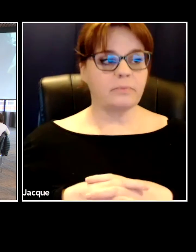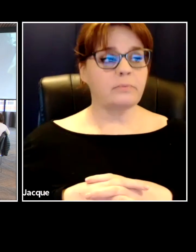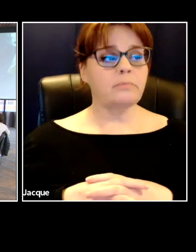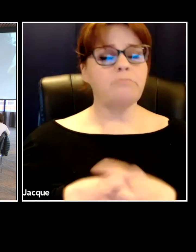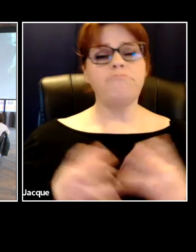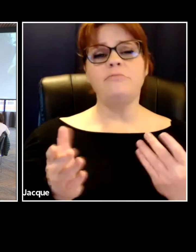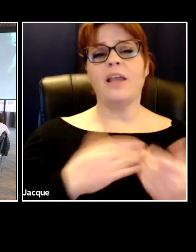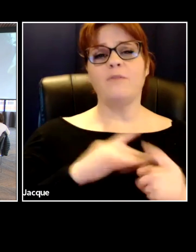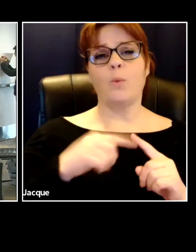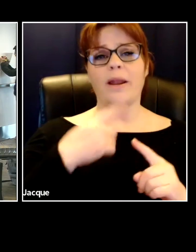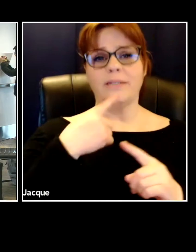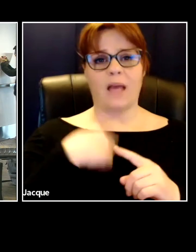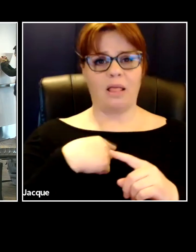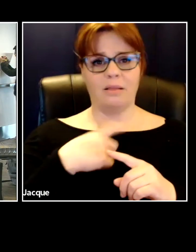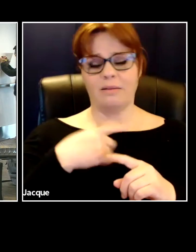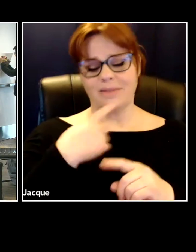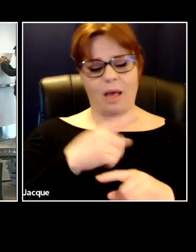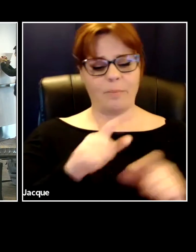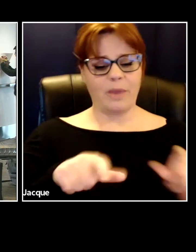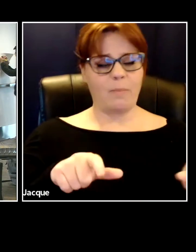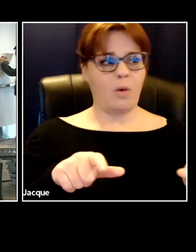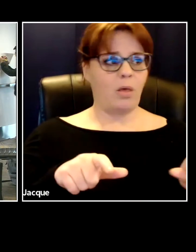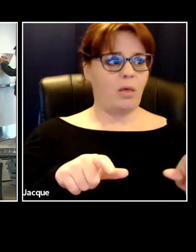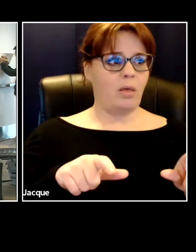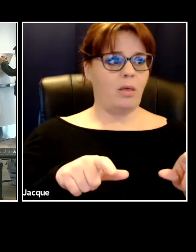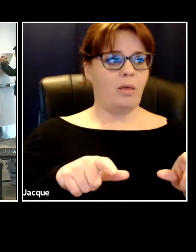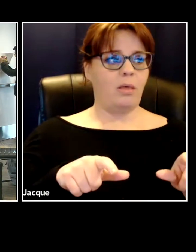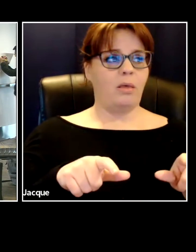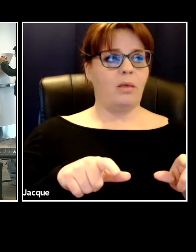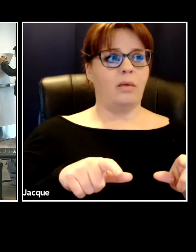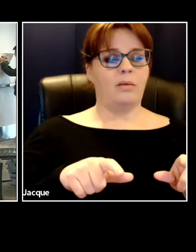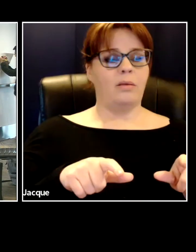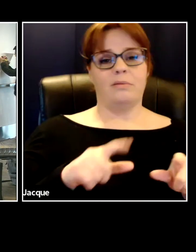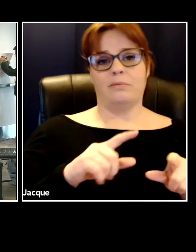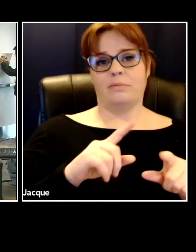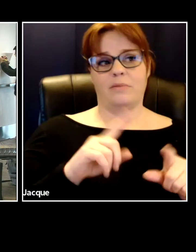I have like this is the bus nearby first. If you're driving, here's what you can do. Um, but